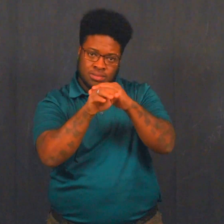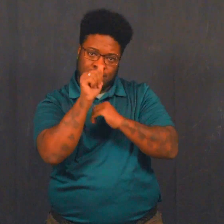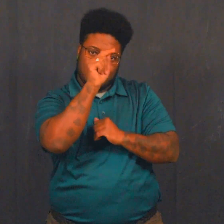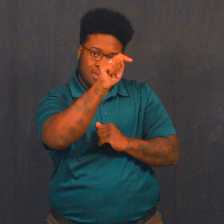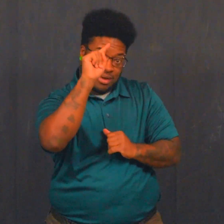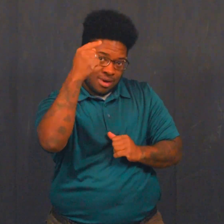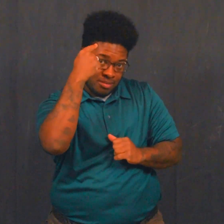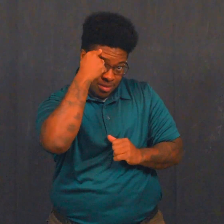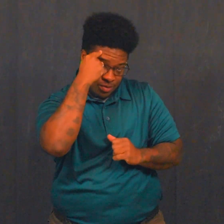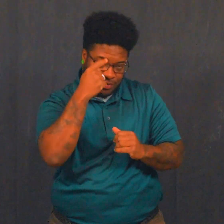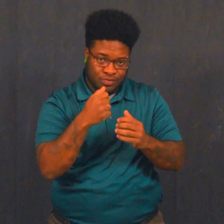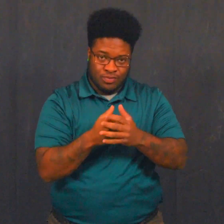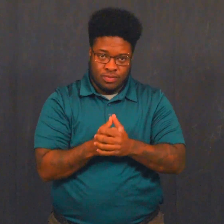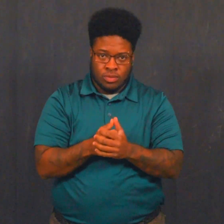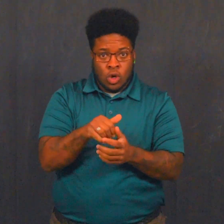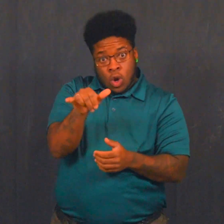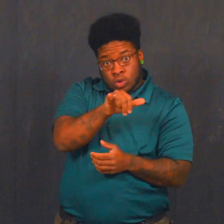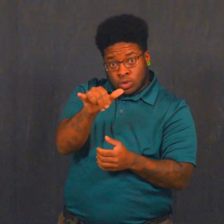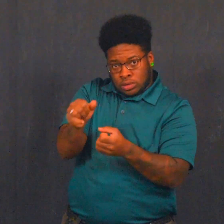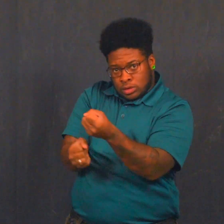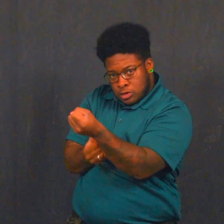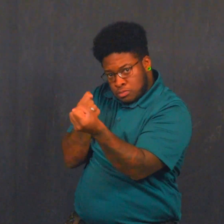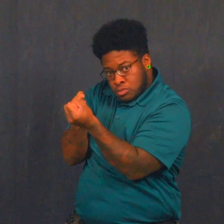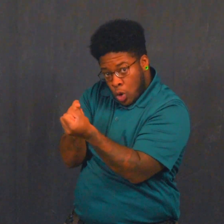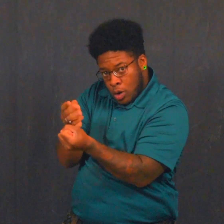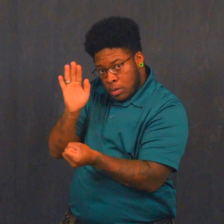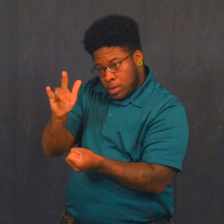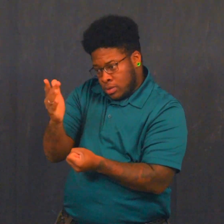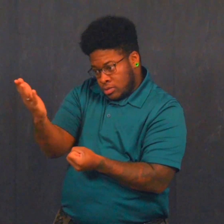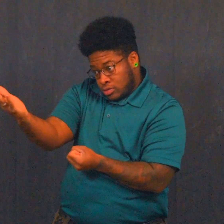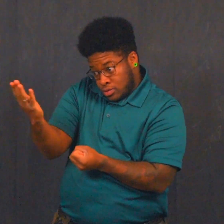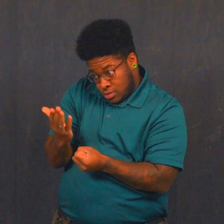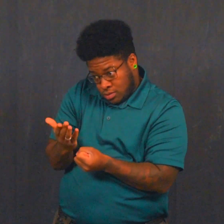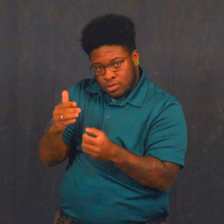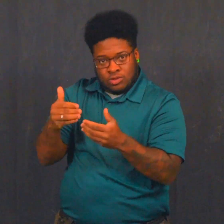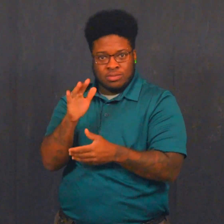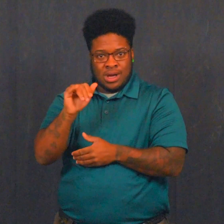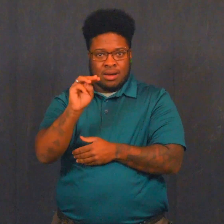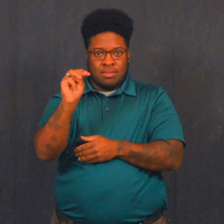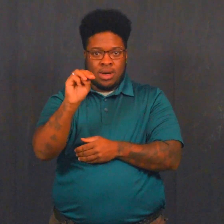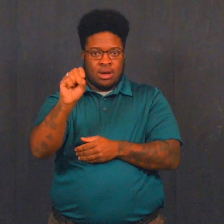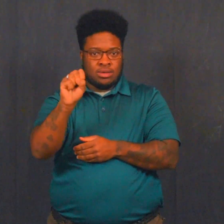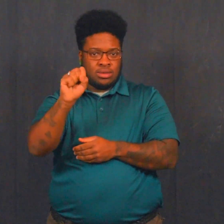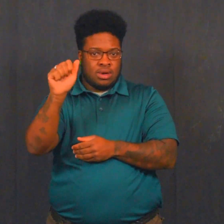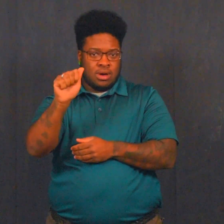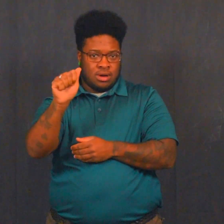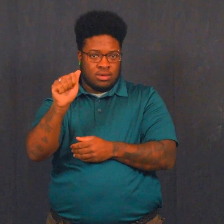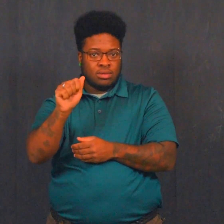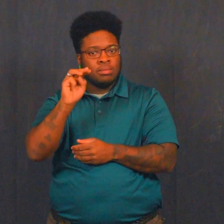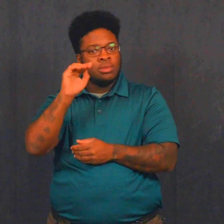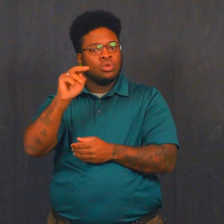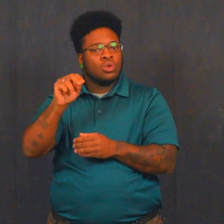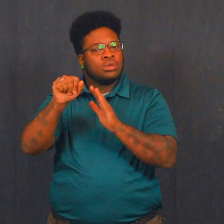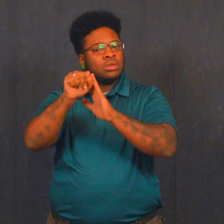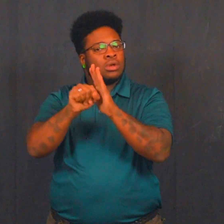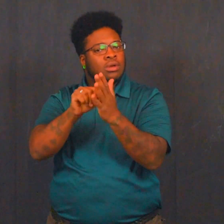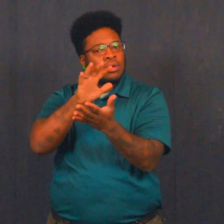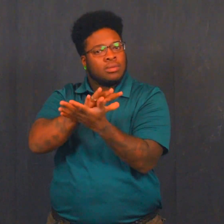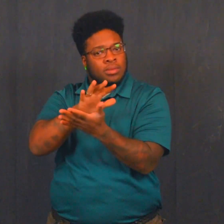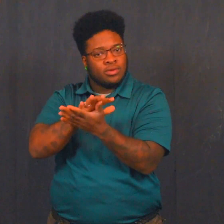increase technology accessibility at the Capitol. We also supported bills introduced by Minnesota